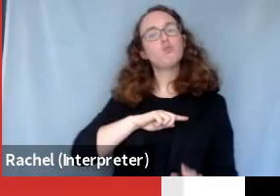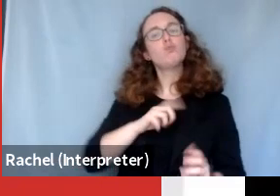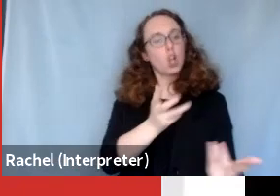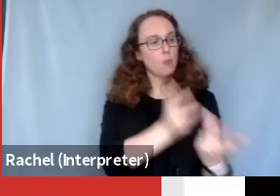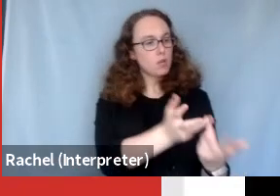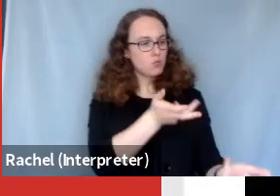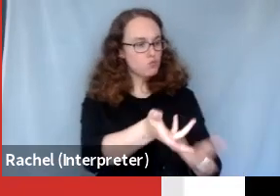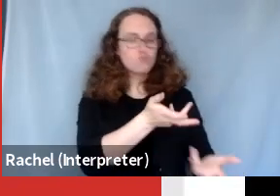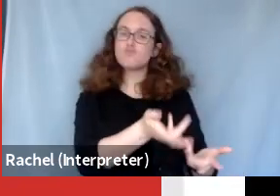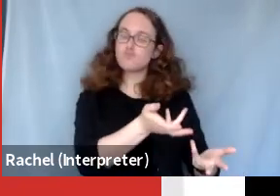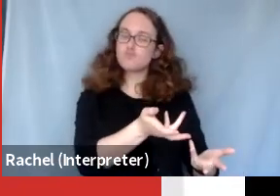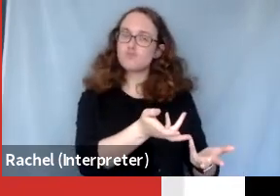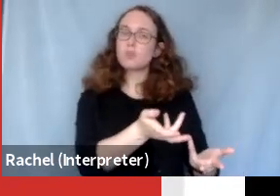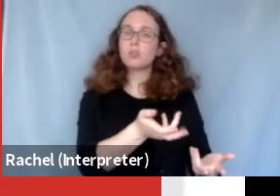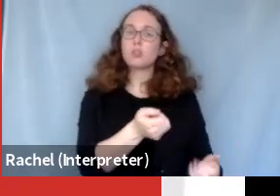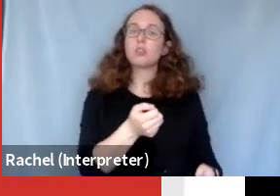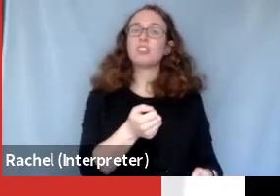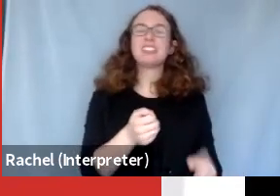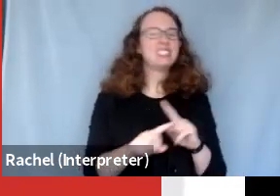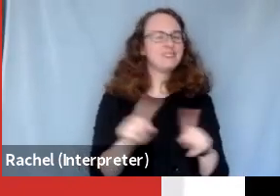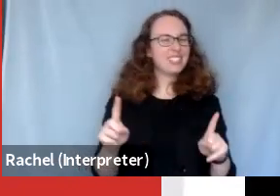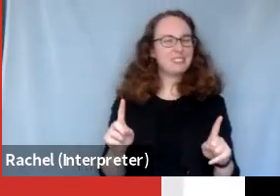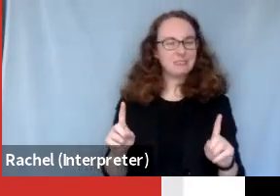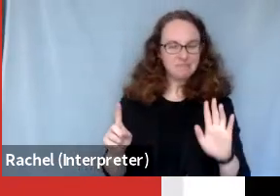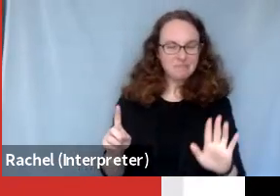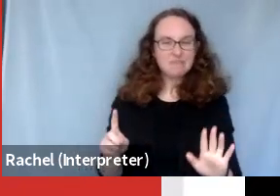But just be really sure that this is what it is before you